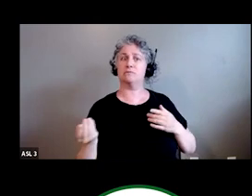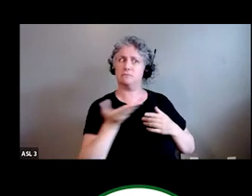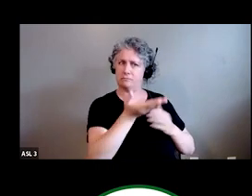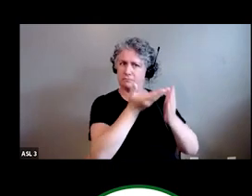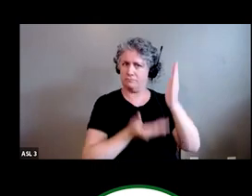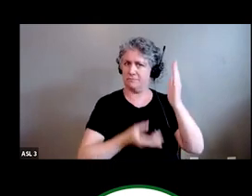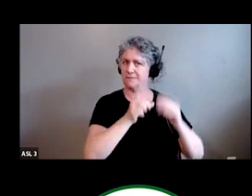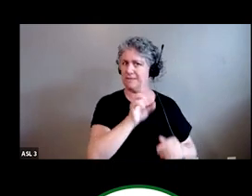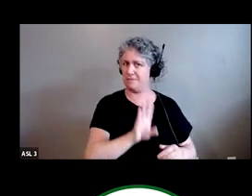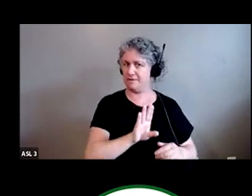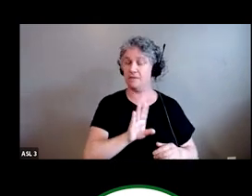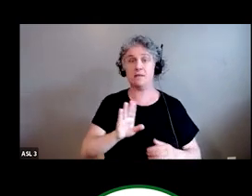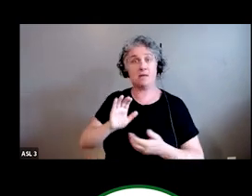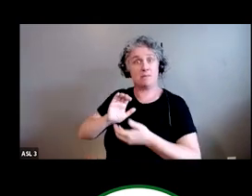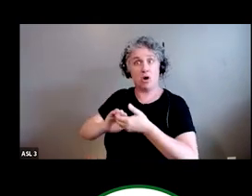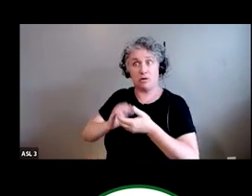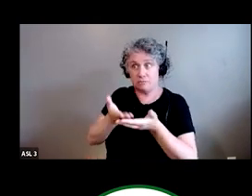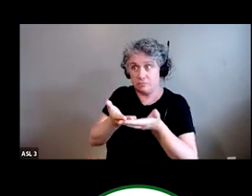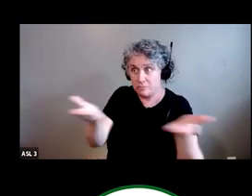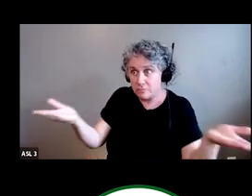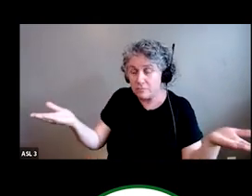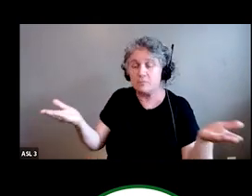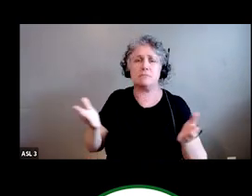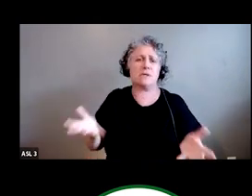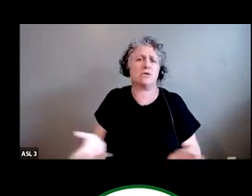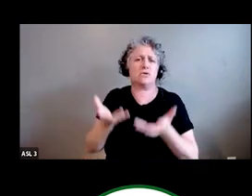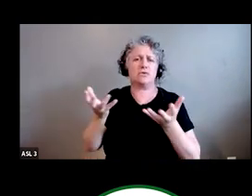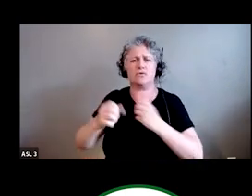Our hope is that over time this will lead to a more robust network. Of accessible recreation